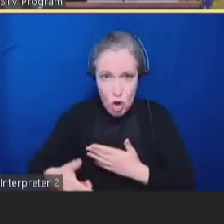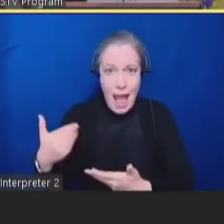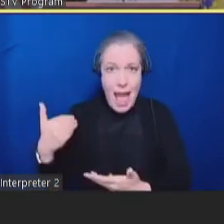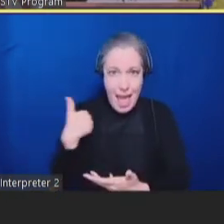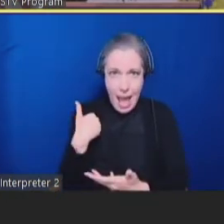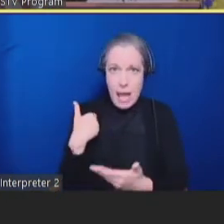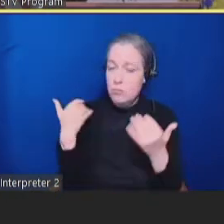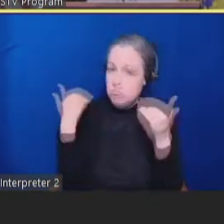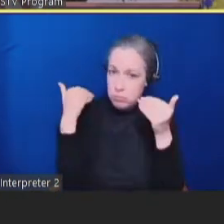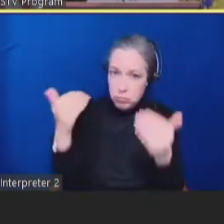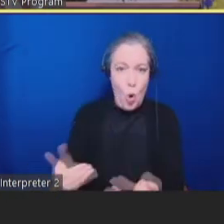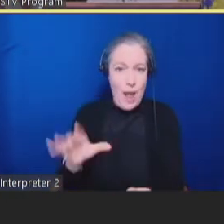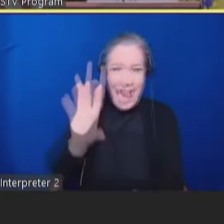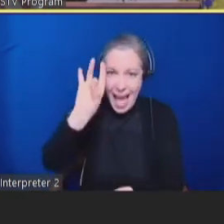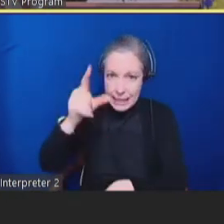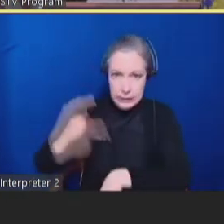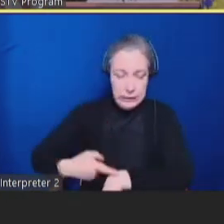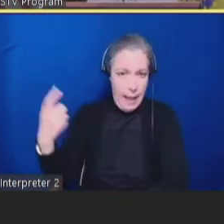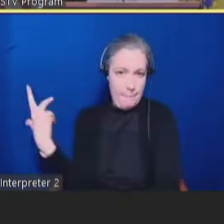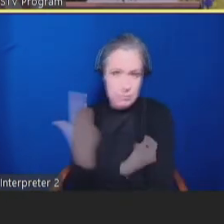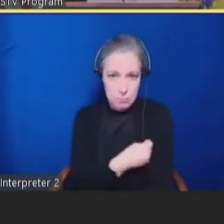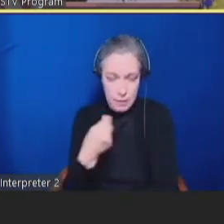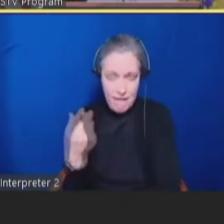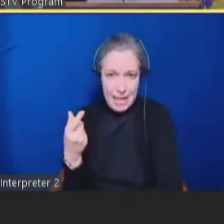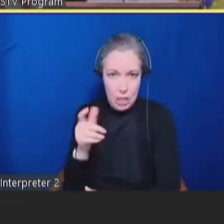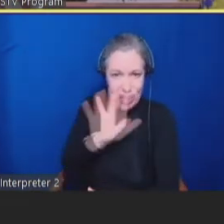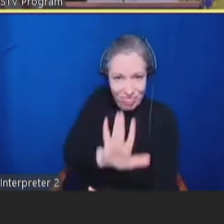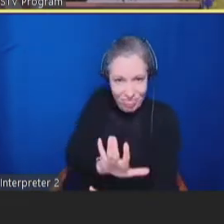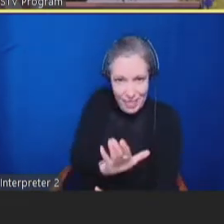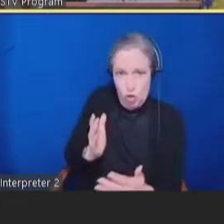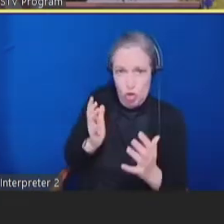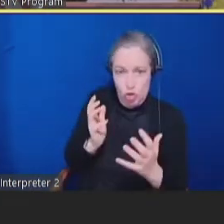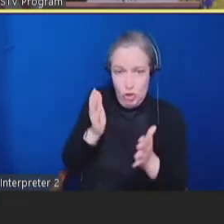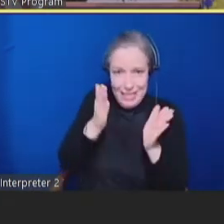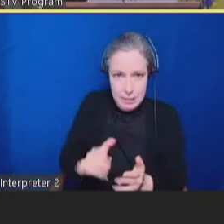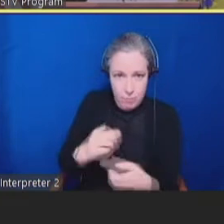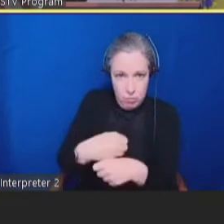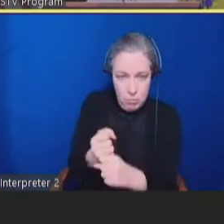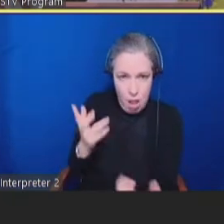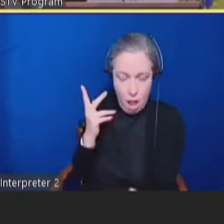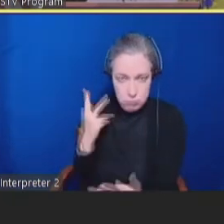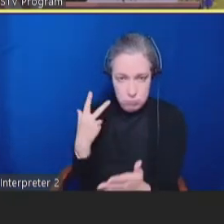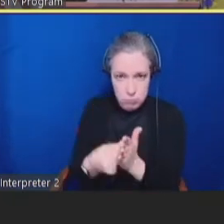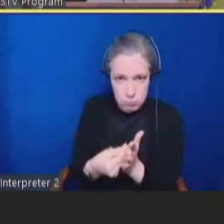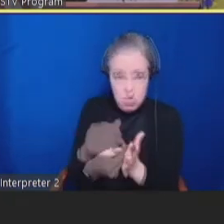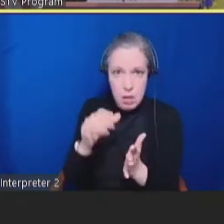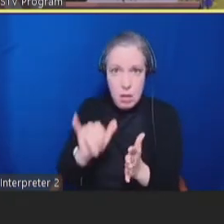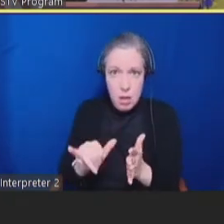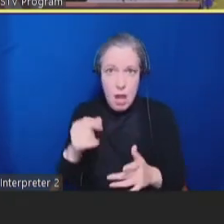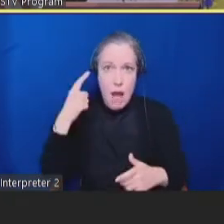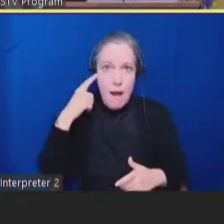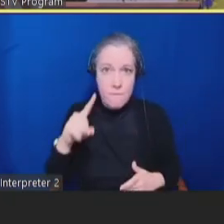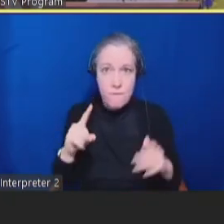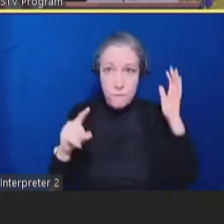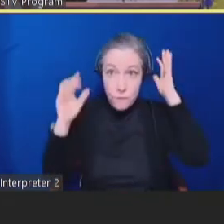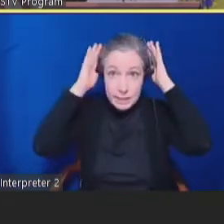followed by standard of care modified FOLFIRINOX chemotherapy, followed by a vaccine booster. Now,